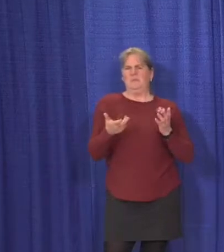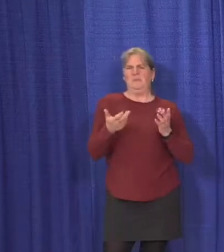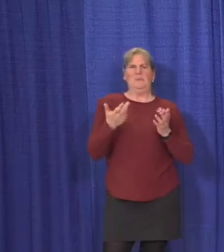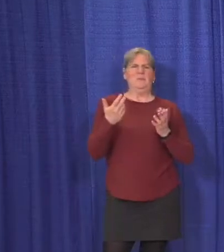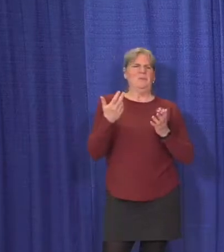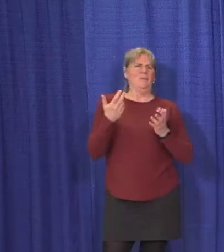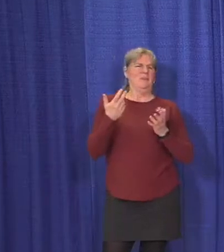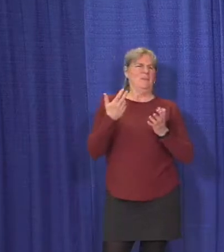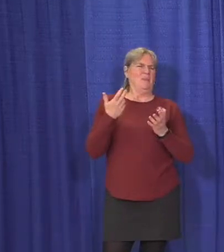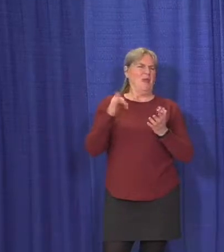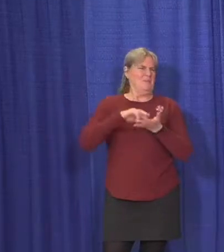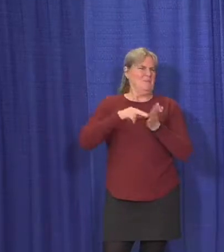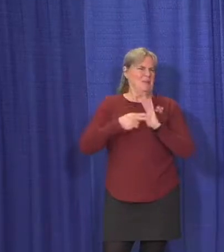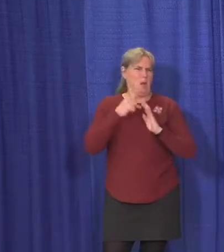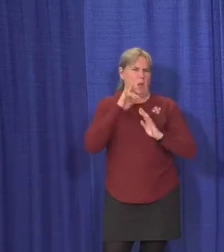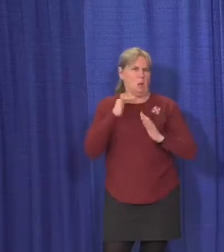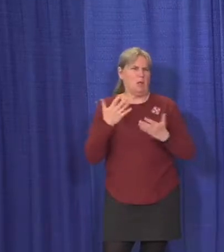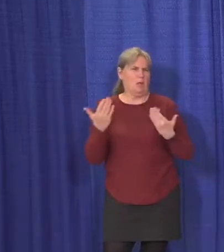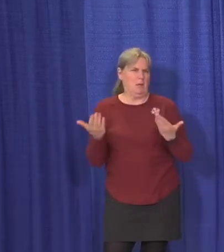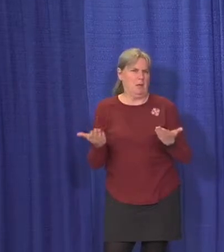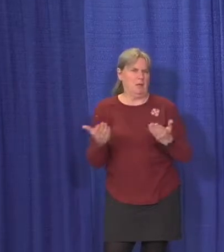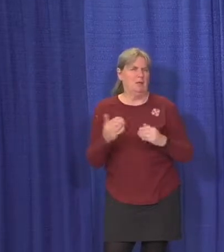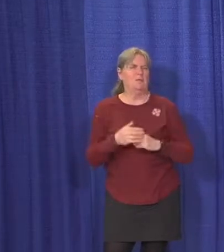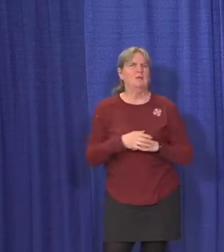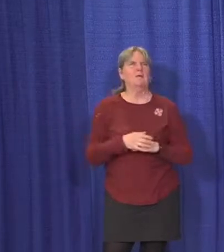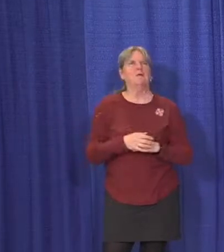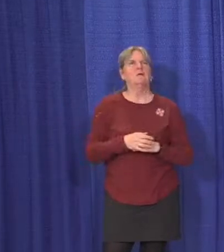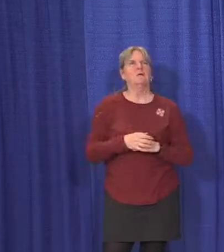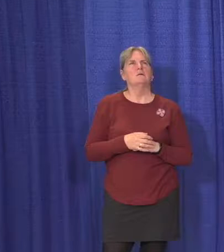careful when we draw -- when we